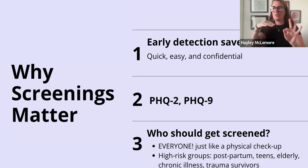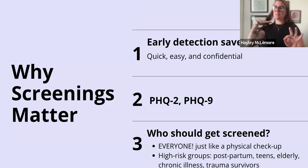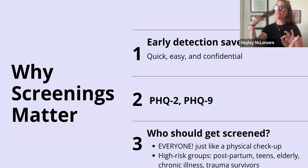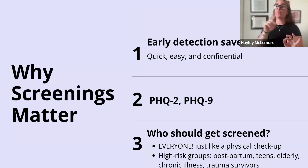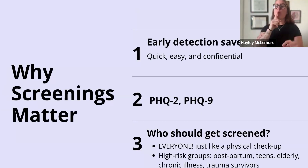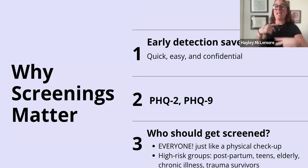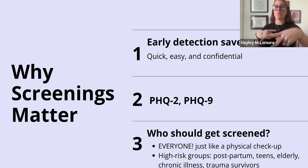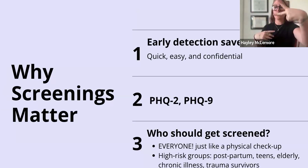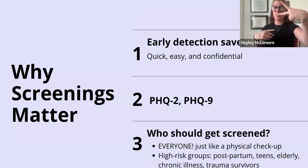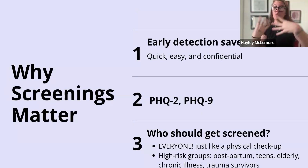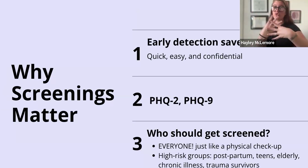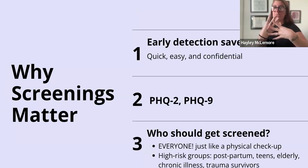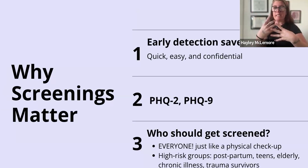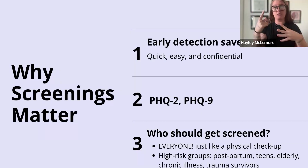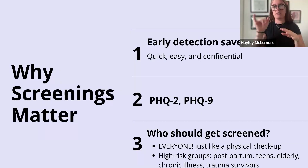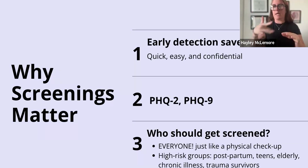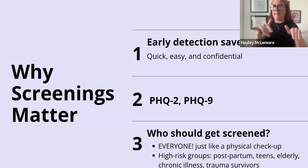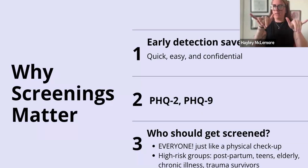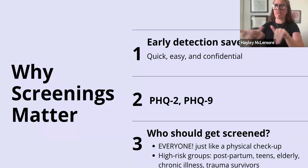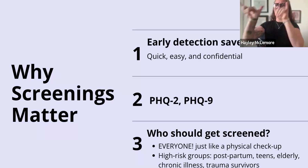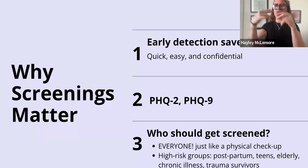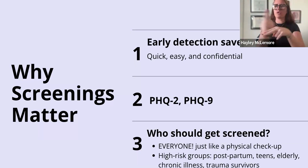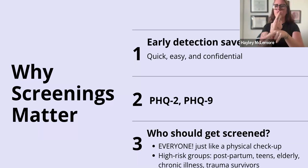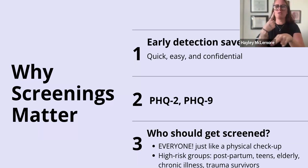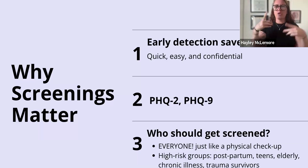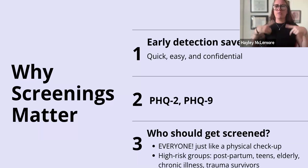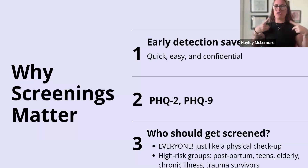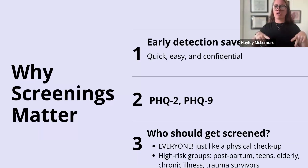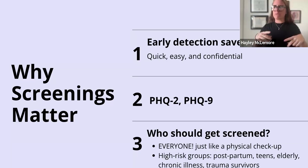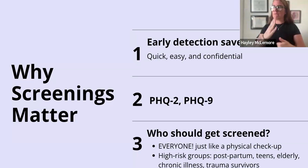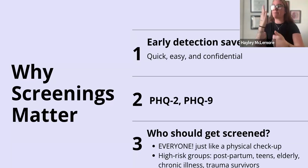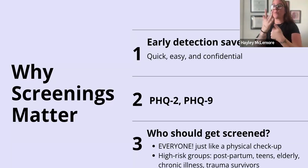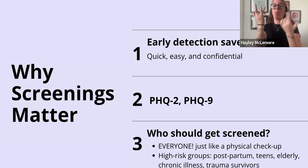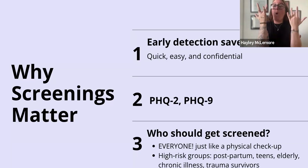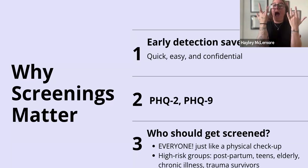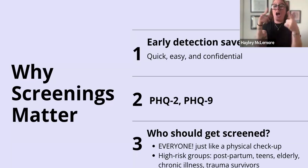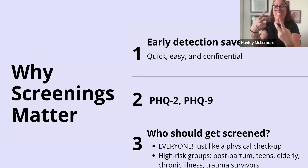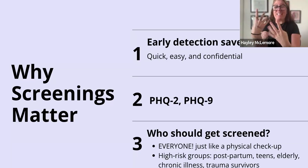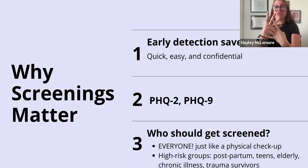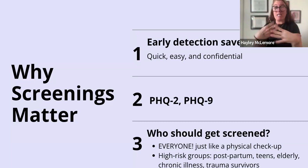So why screening is important. There's really two screenings that are standardized and most often used.